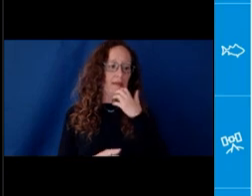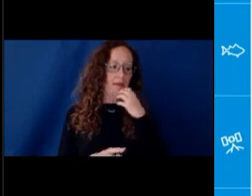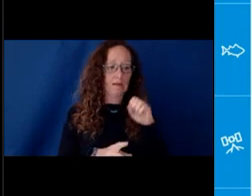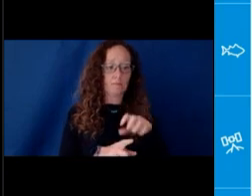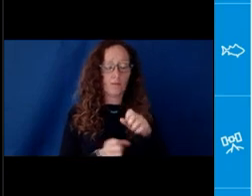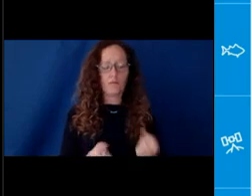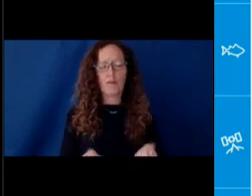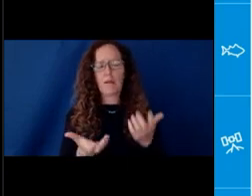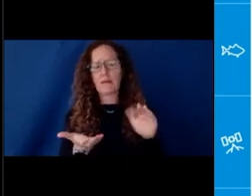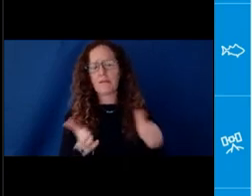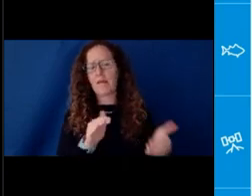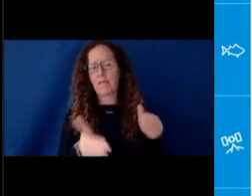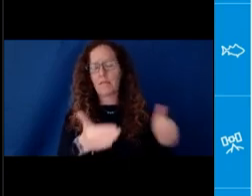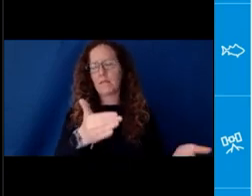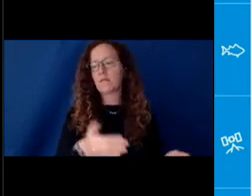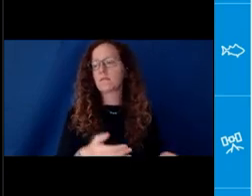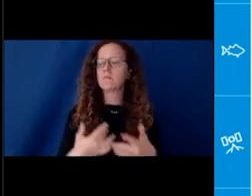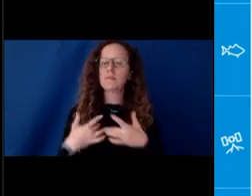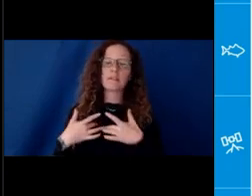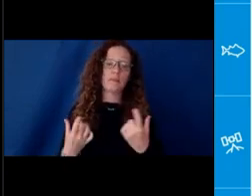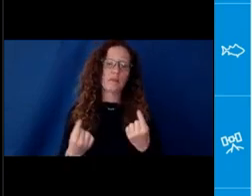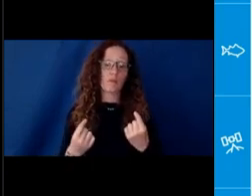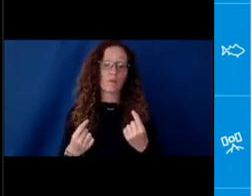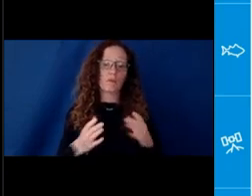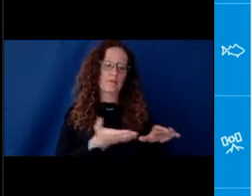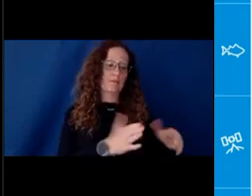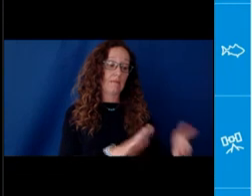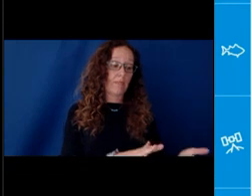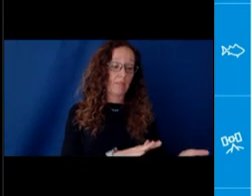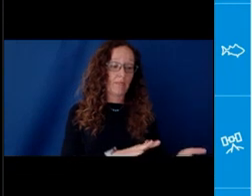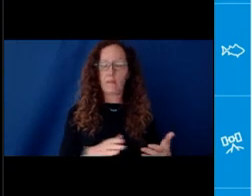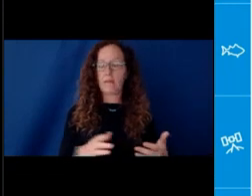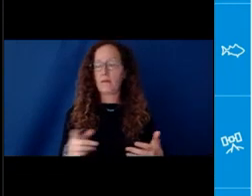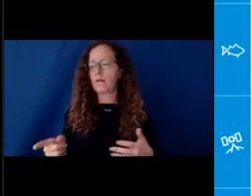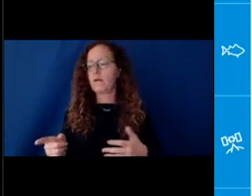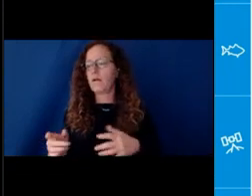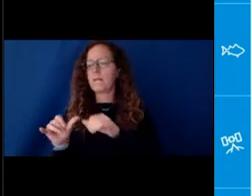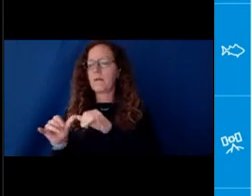we develop a relationship between deaths and a measure of temperature, like max temperature or